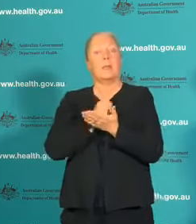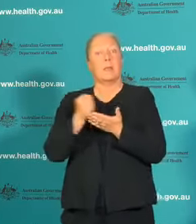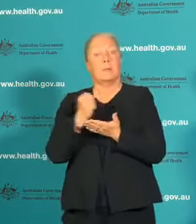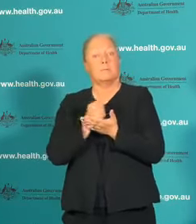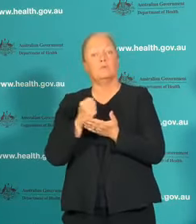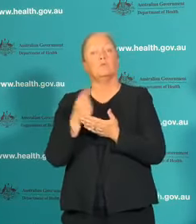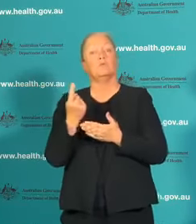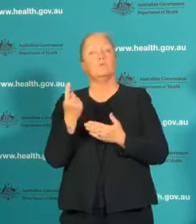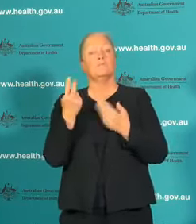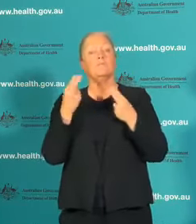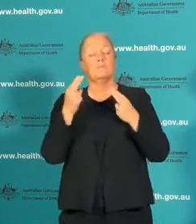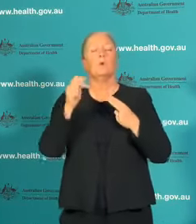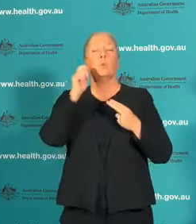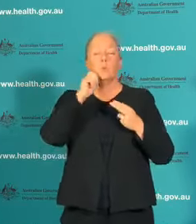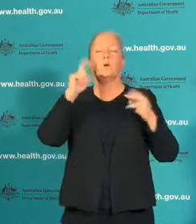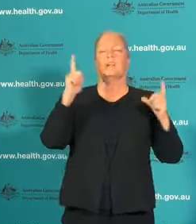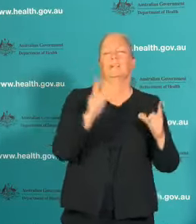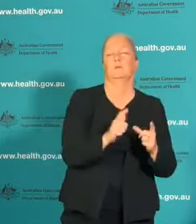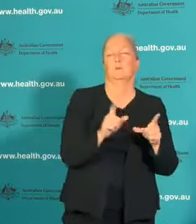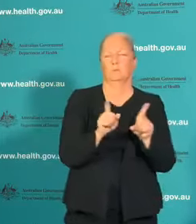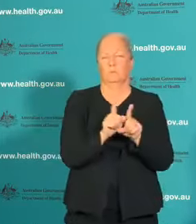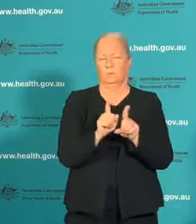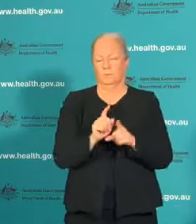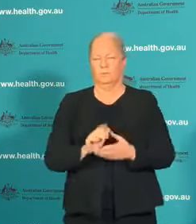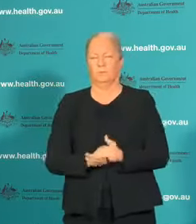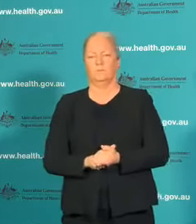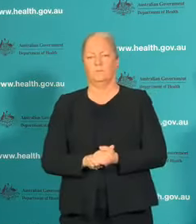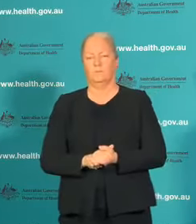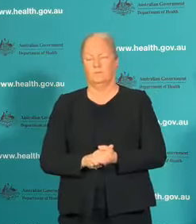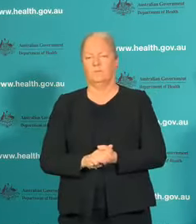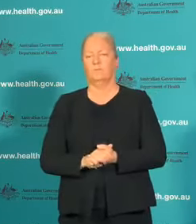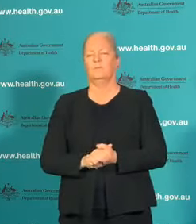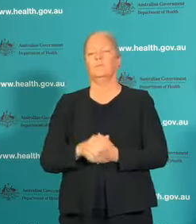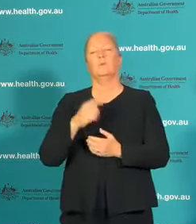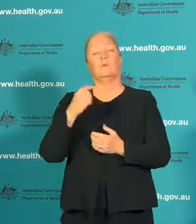away. Over the past 24 hours 322 new cases